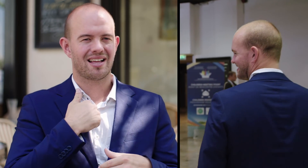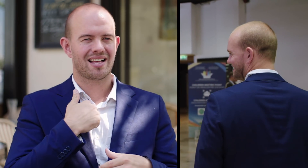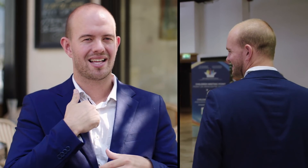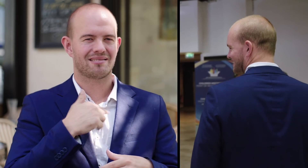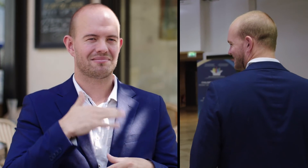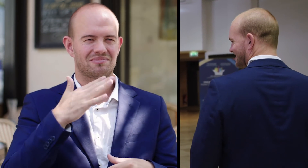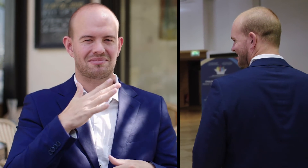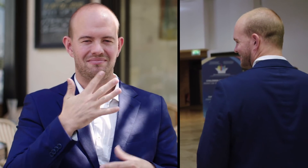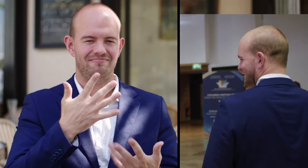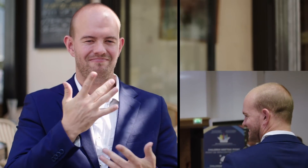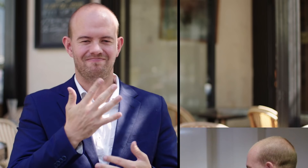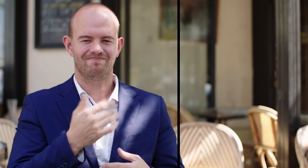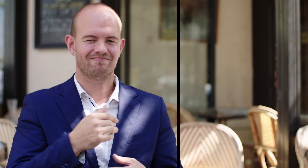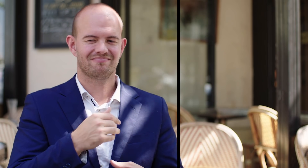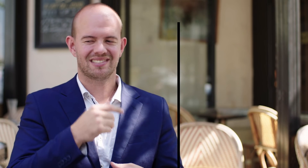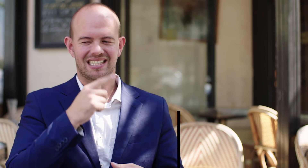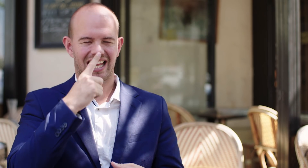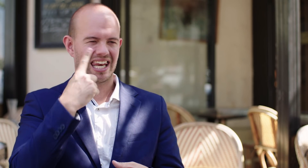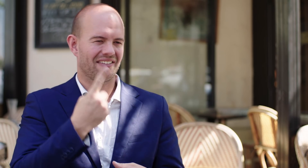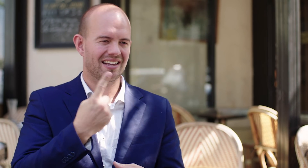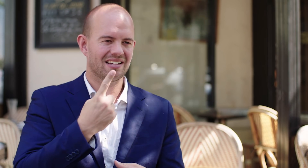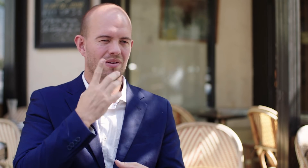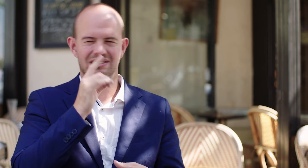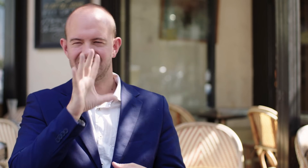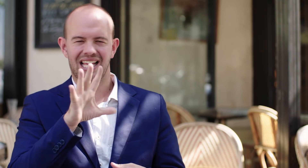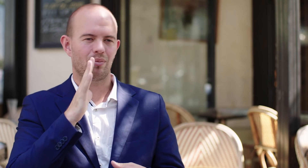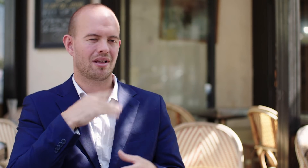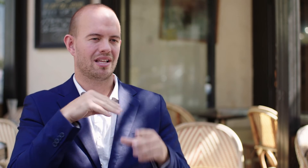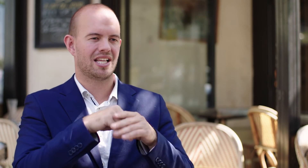was pretty normal. Then when I was maybe 10 or 11